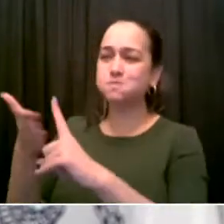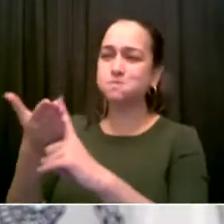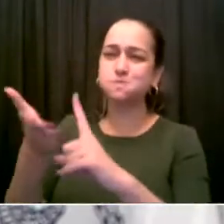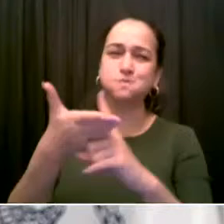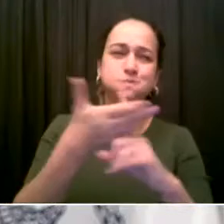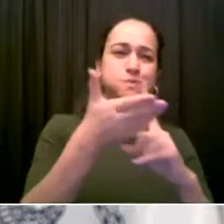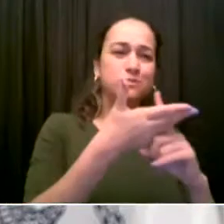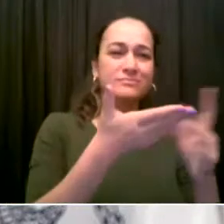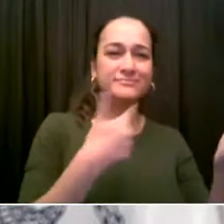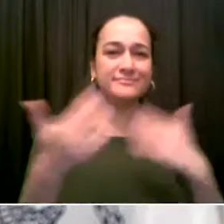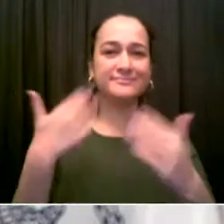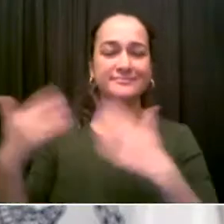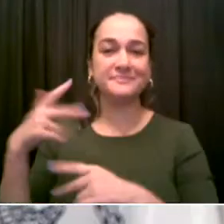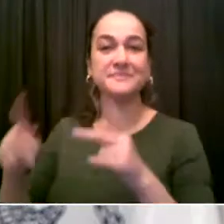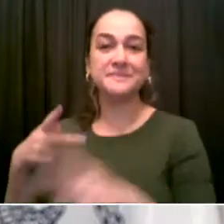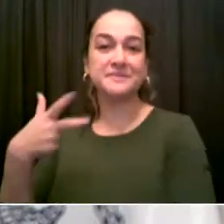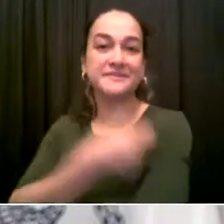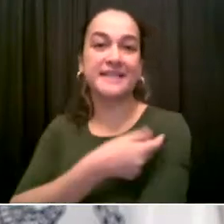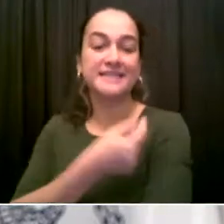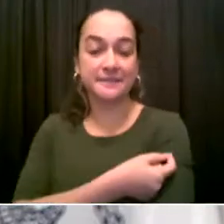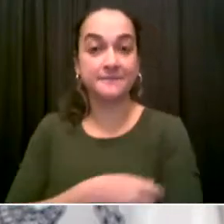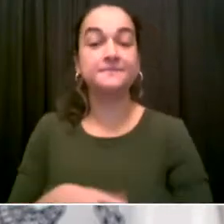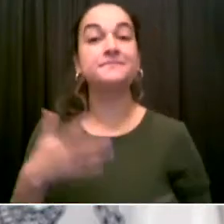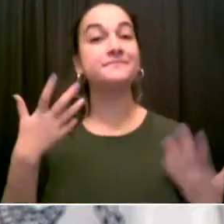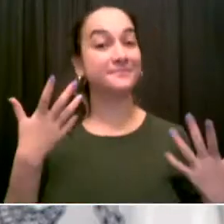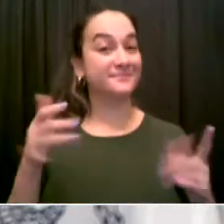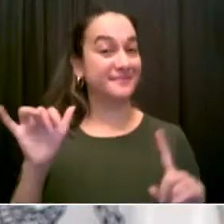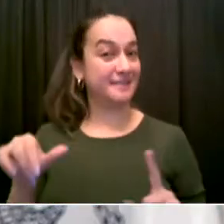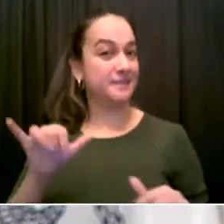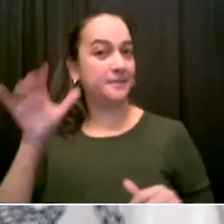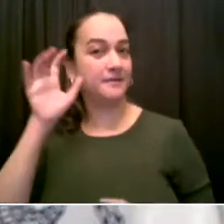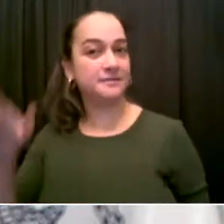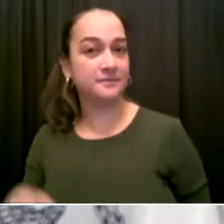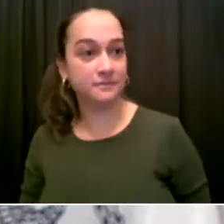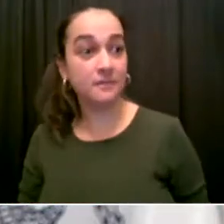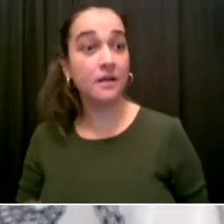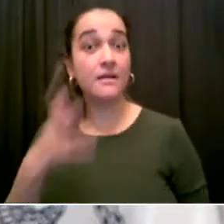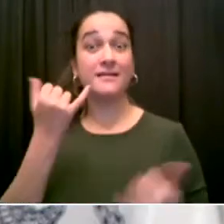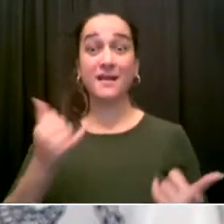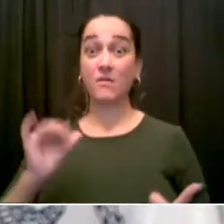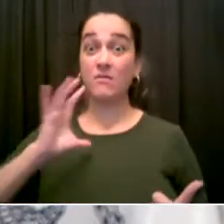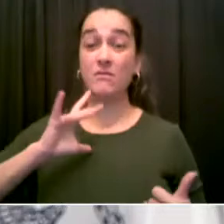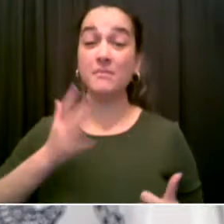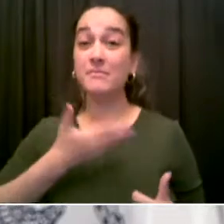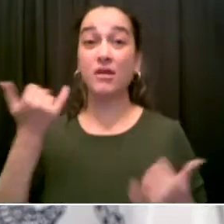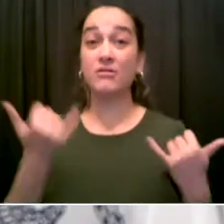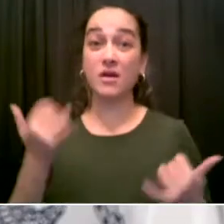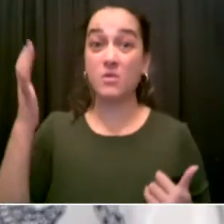VACCINE. AND, THE FACT IS THAT INCENTIVES ALSO HELP. THEY